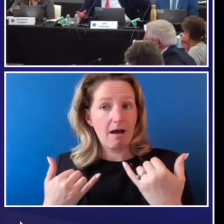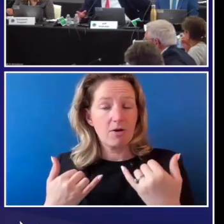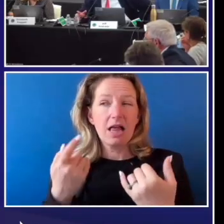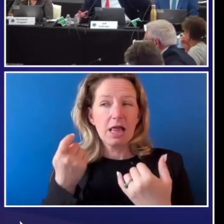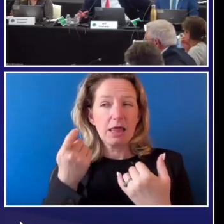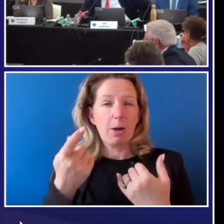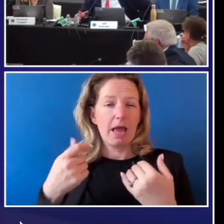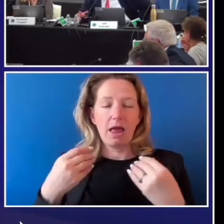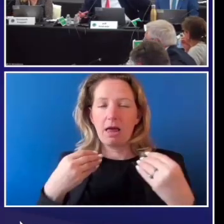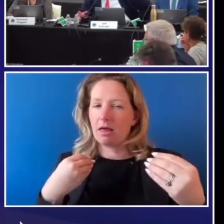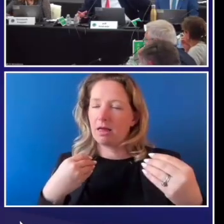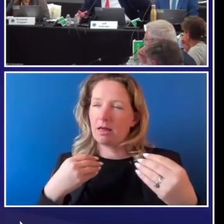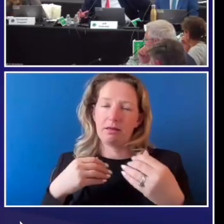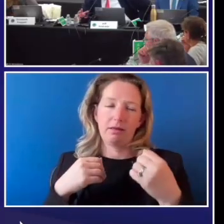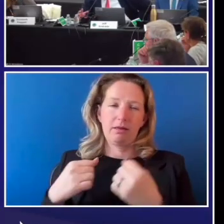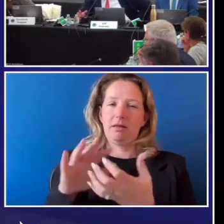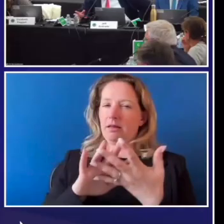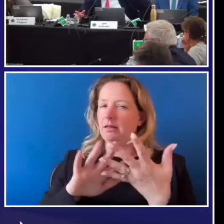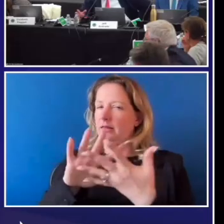loose and you have relationships that are, um,